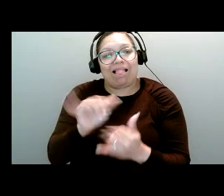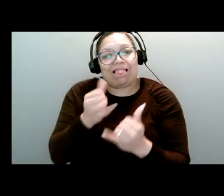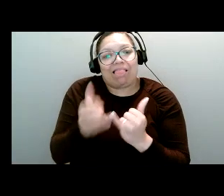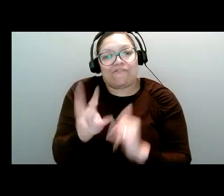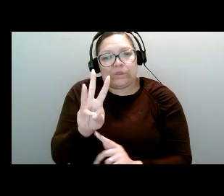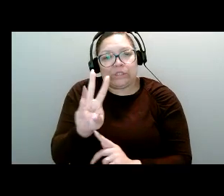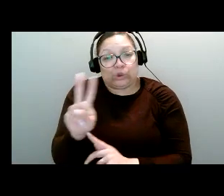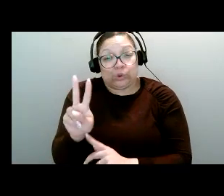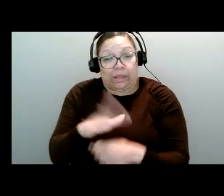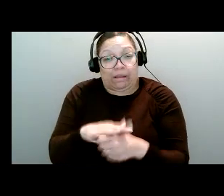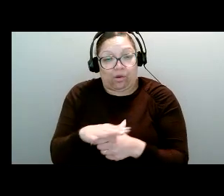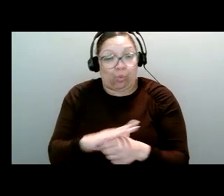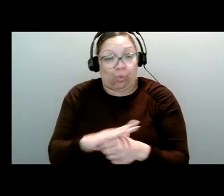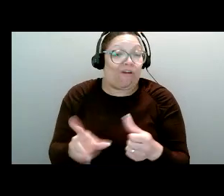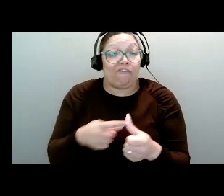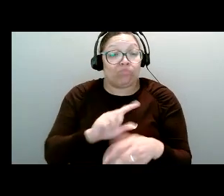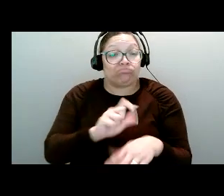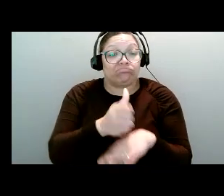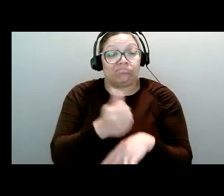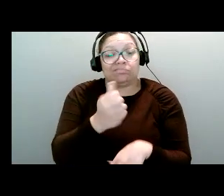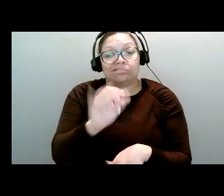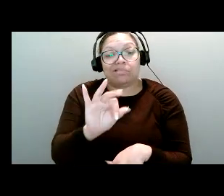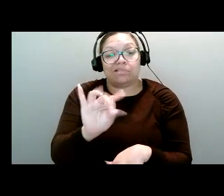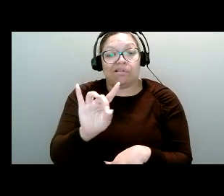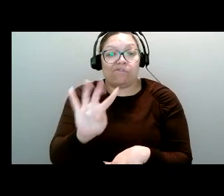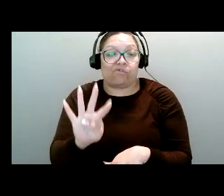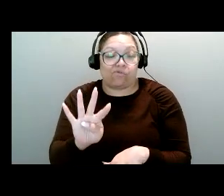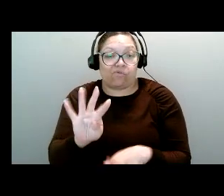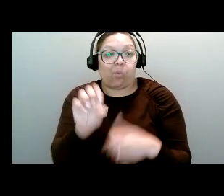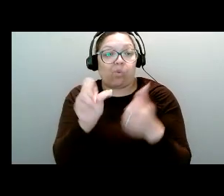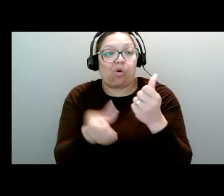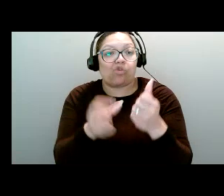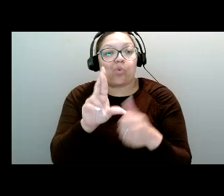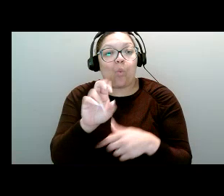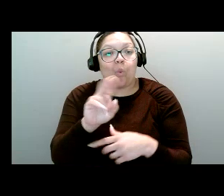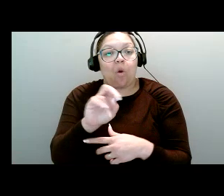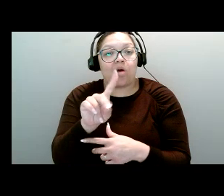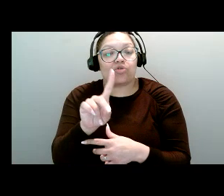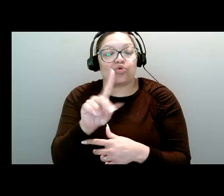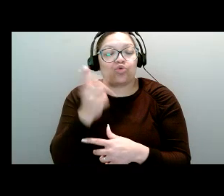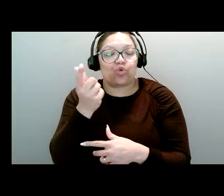The first ones were designated in 1984 under Ronald Reagan, and since then they have grown to this many.